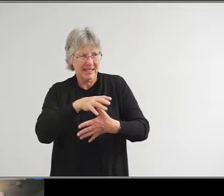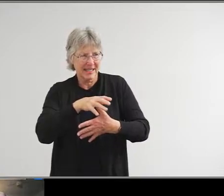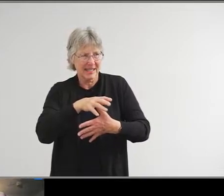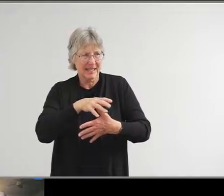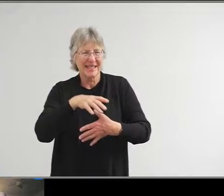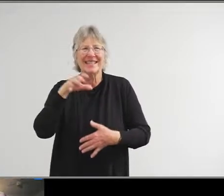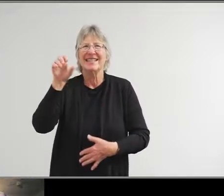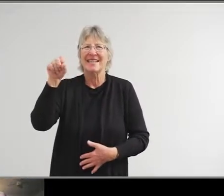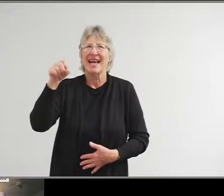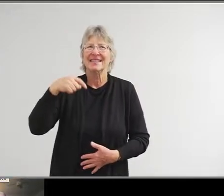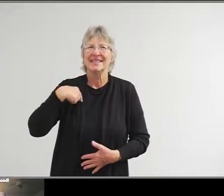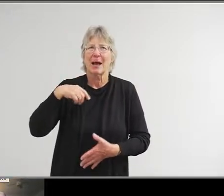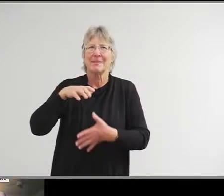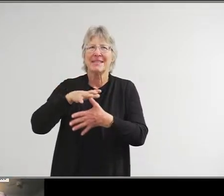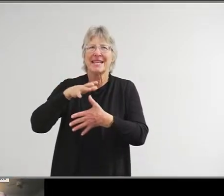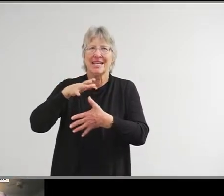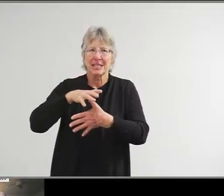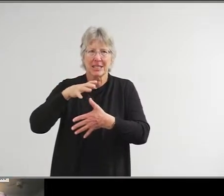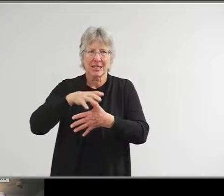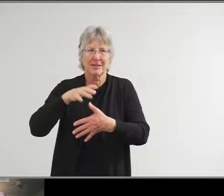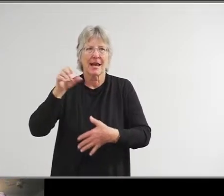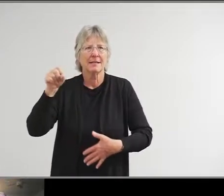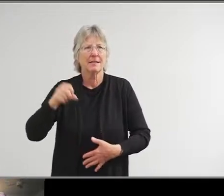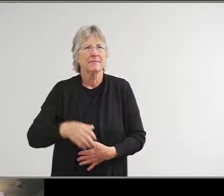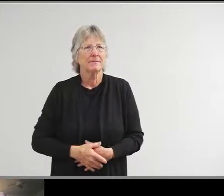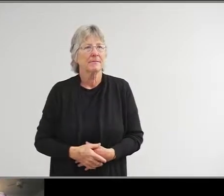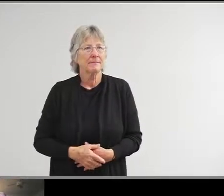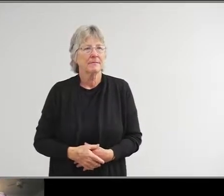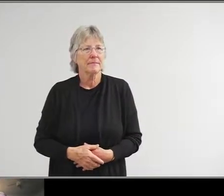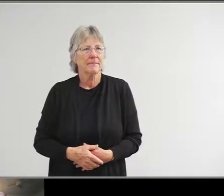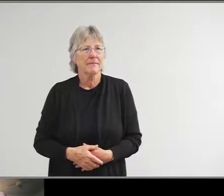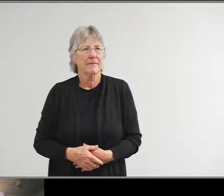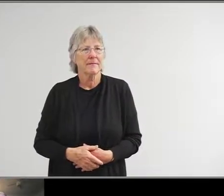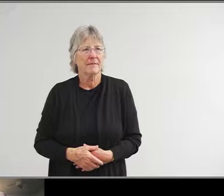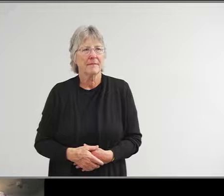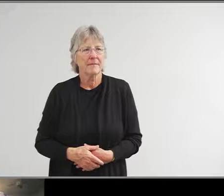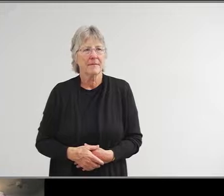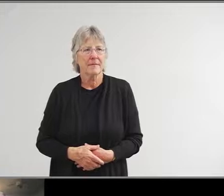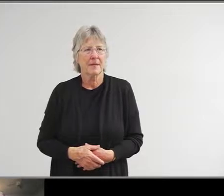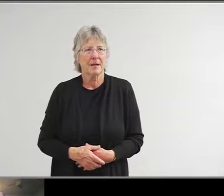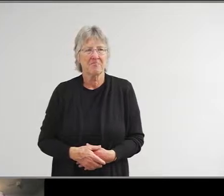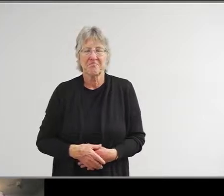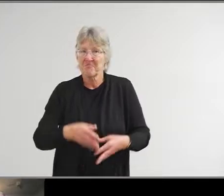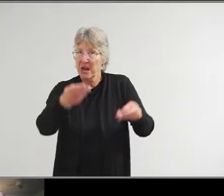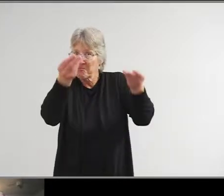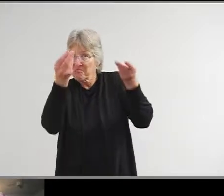Yes. You are a senior. Can you share some of your plans for next year?